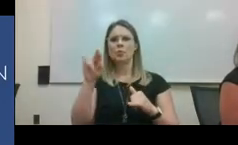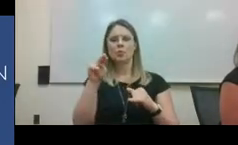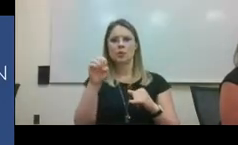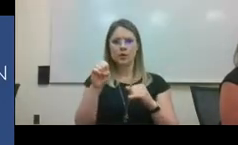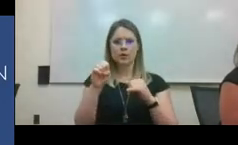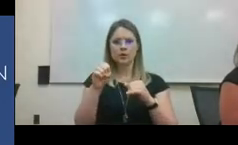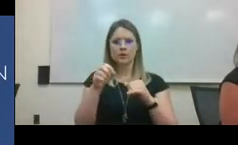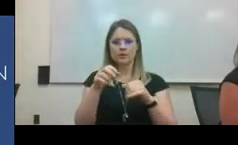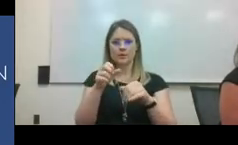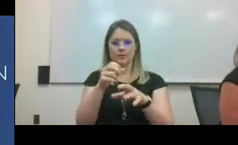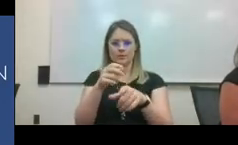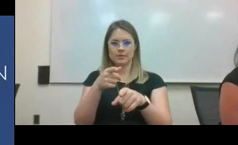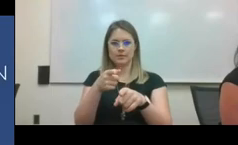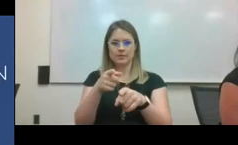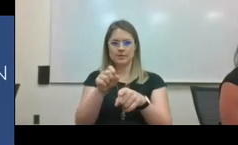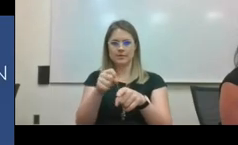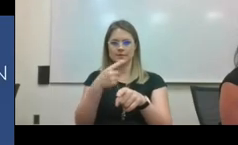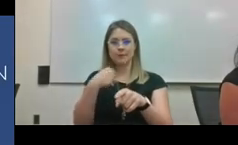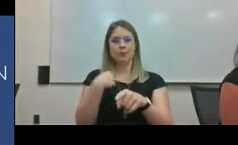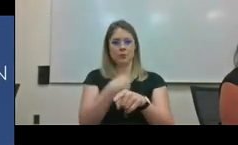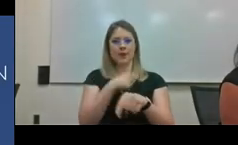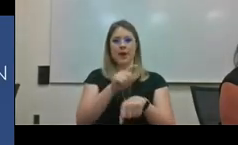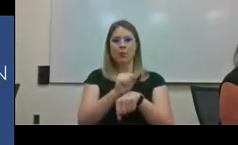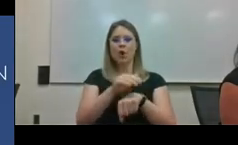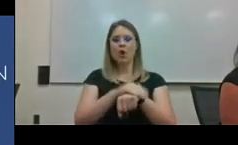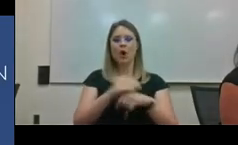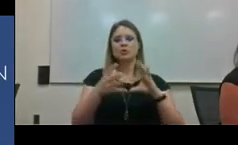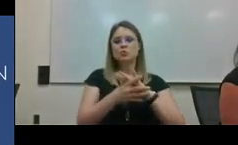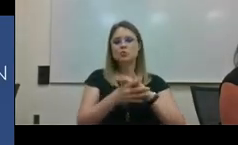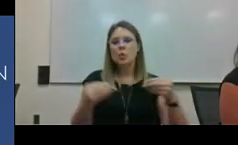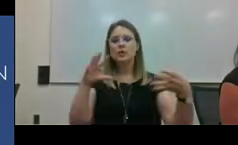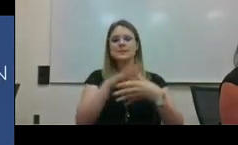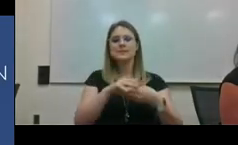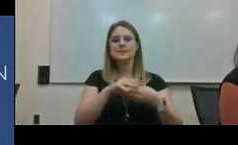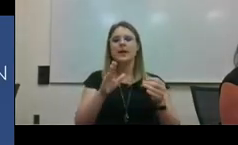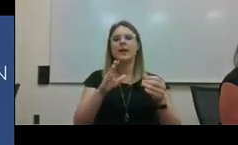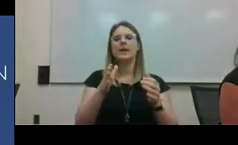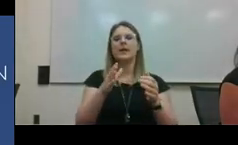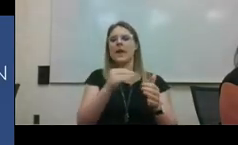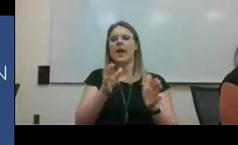Corinne had said we had to work on storytelling and this listening to language through questions during teacher training, because it's just not something